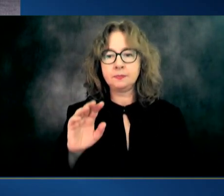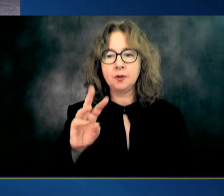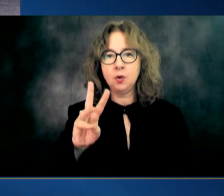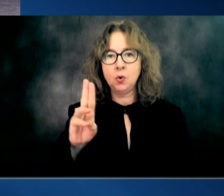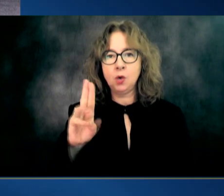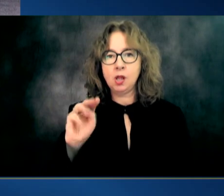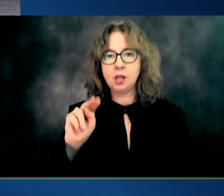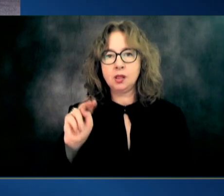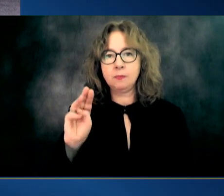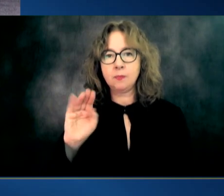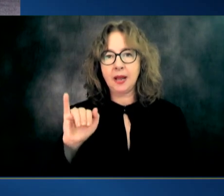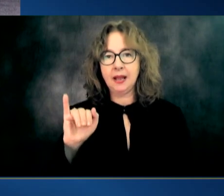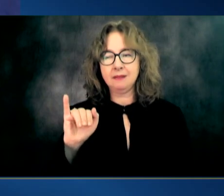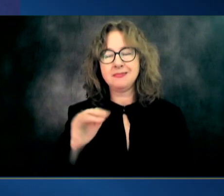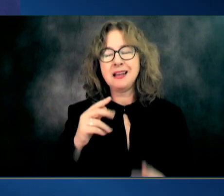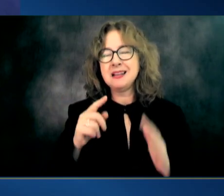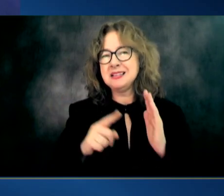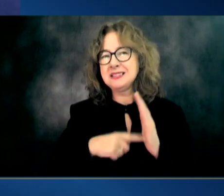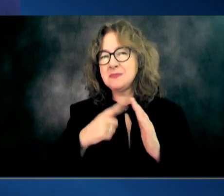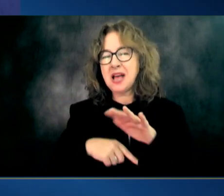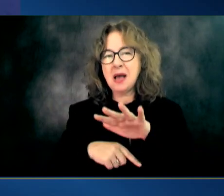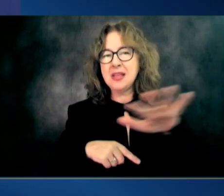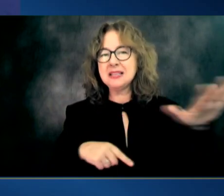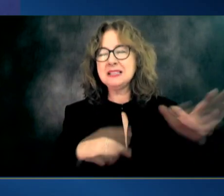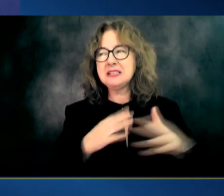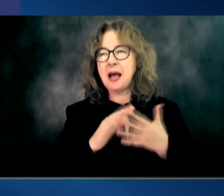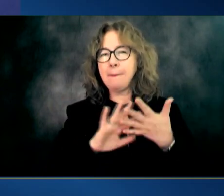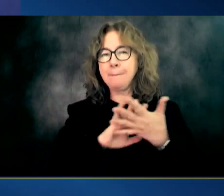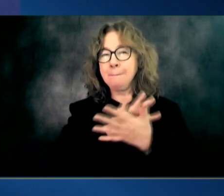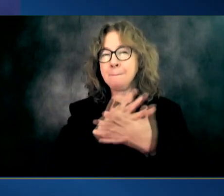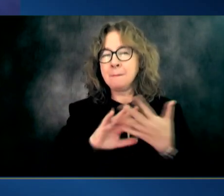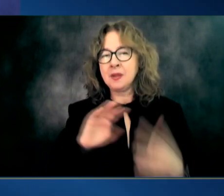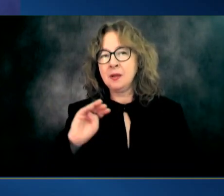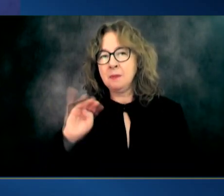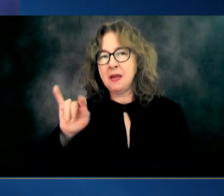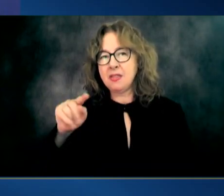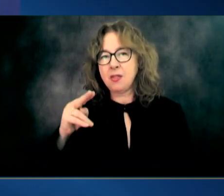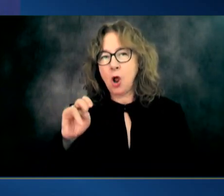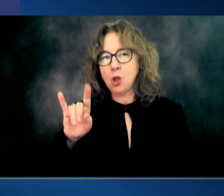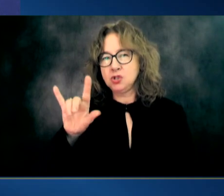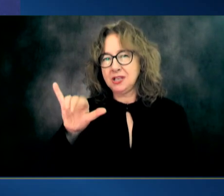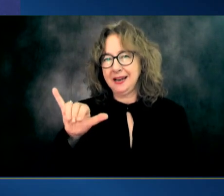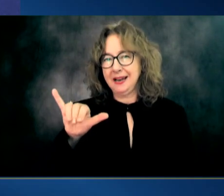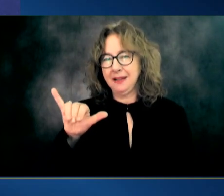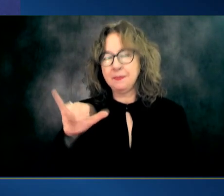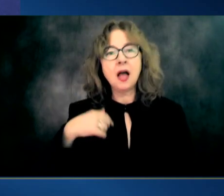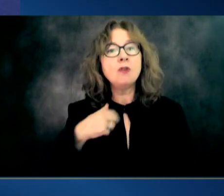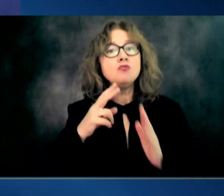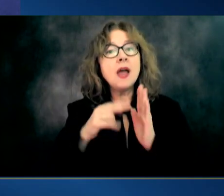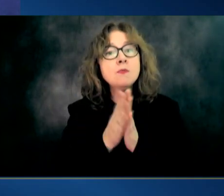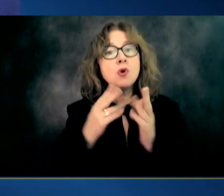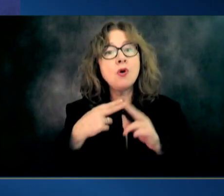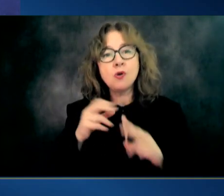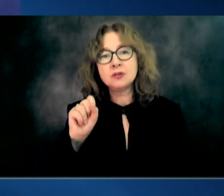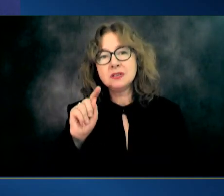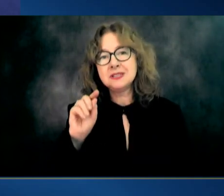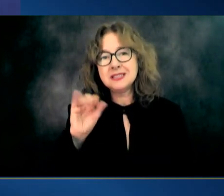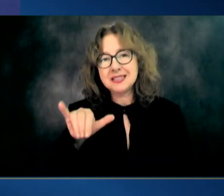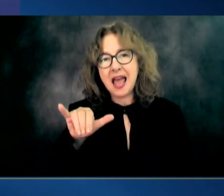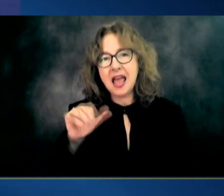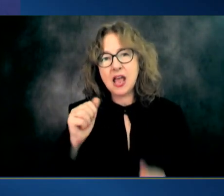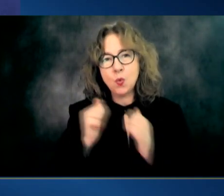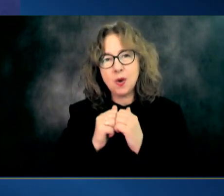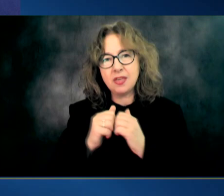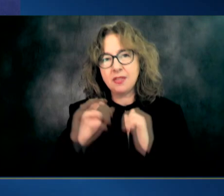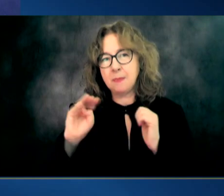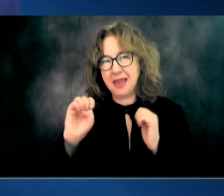mythology kind of in there too. I have -- I read this book Stay With Me. And I realize